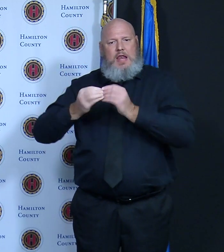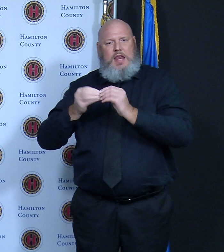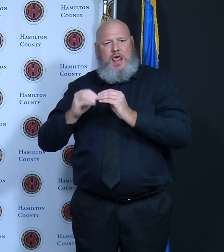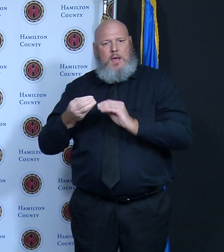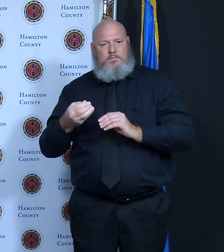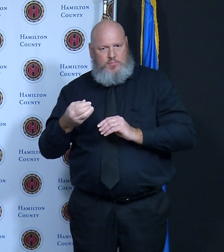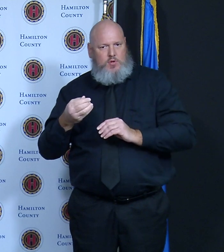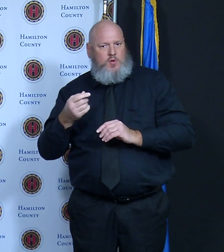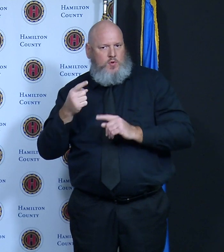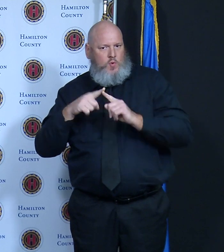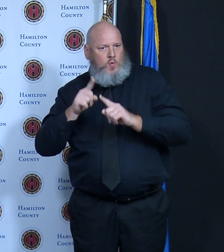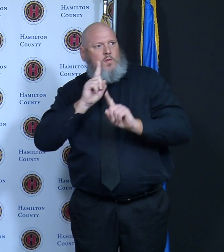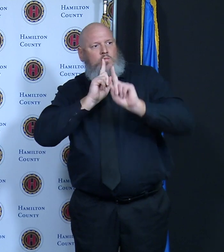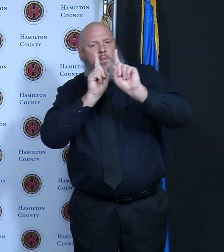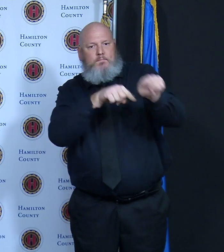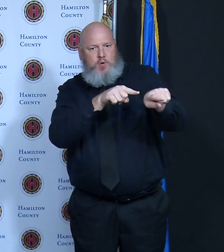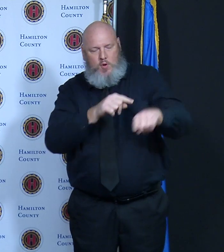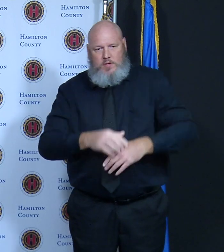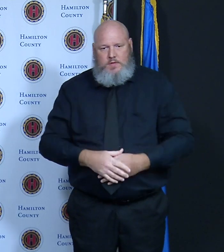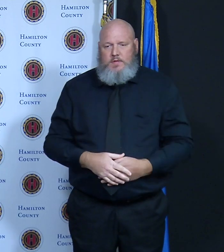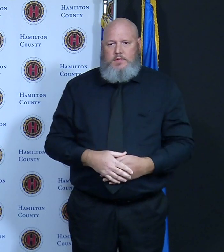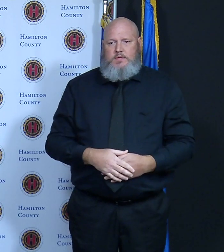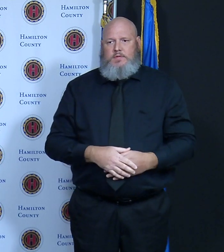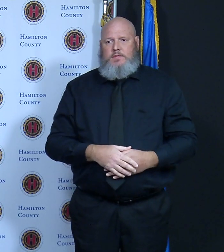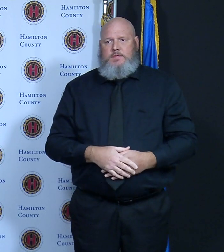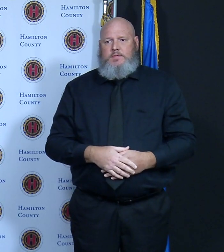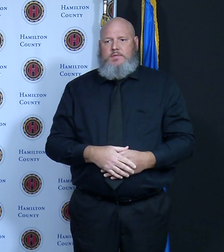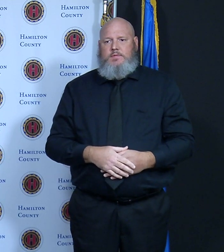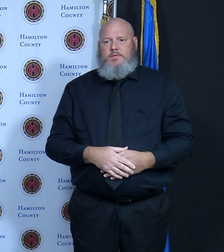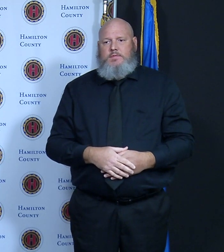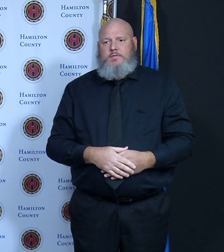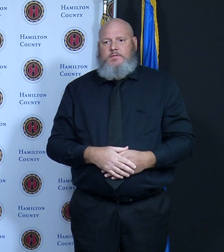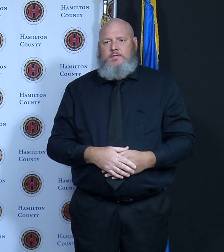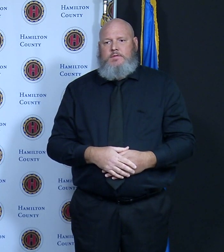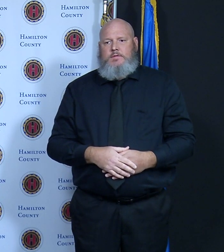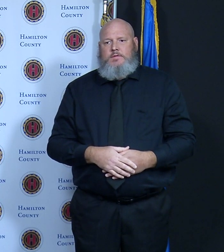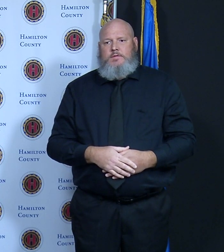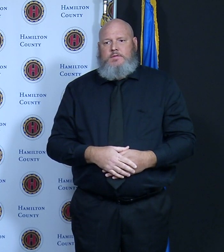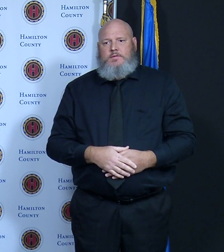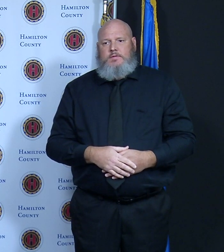mention that there is a lot going on both at the federal level and at the